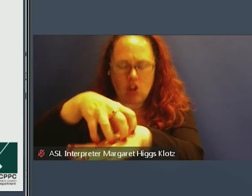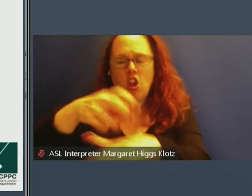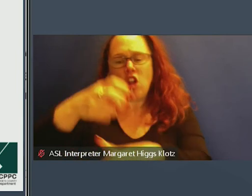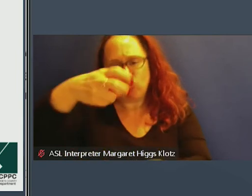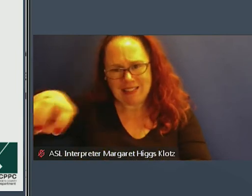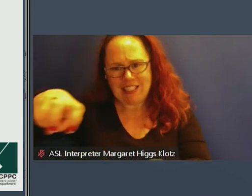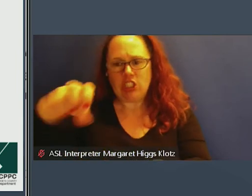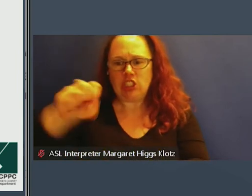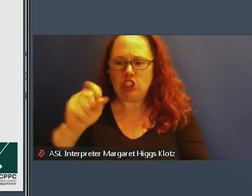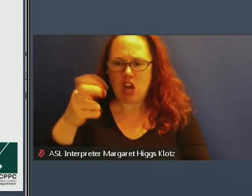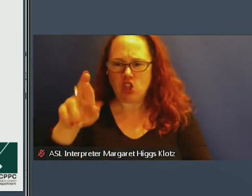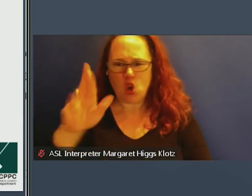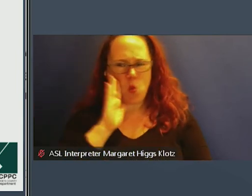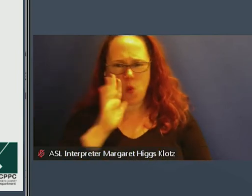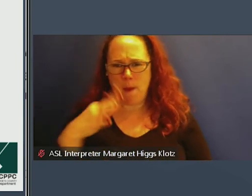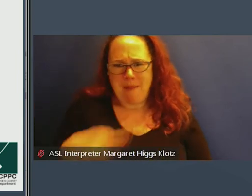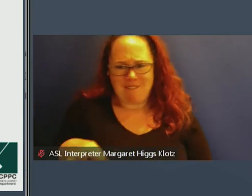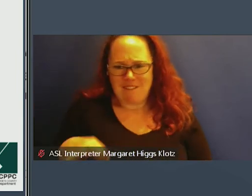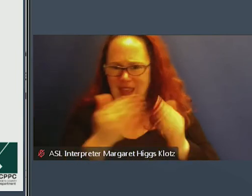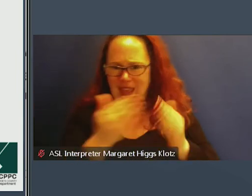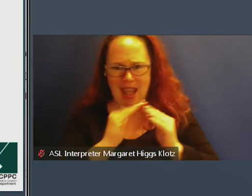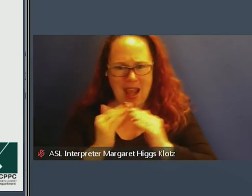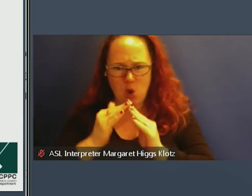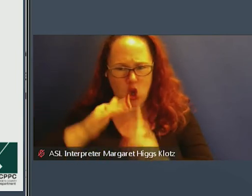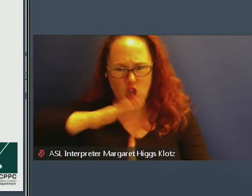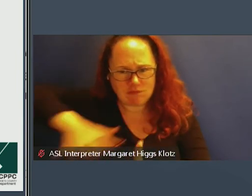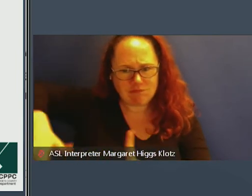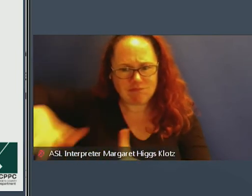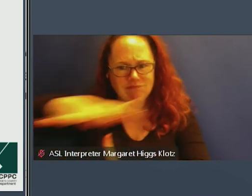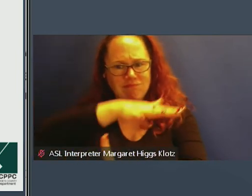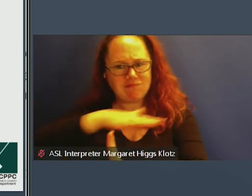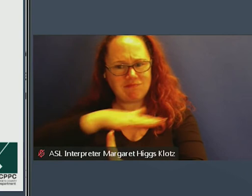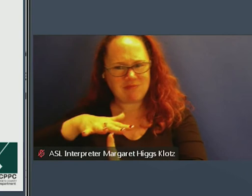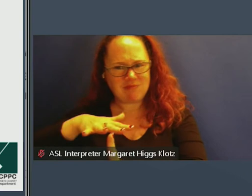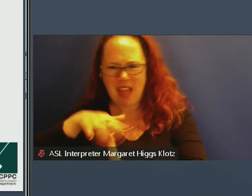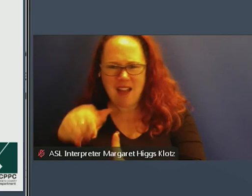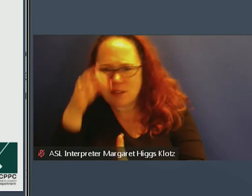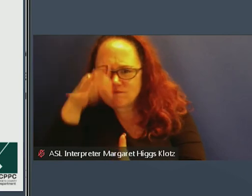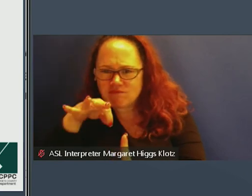surrounding neighborhoods. Especially with schools within a radius of 1.6 miles up the facility,